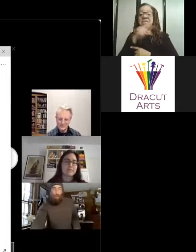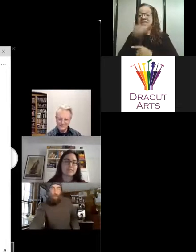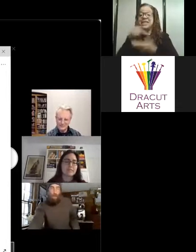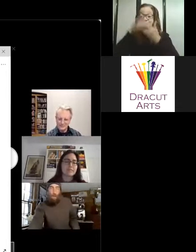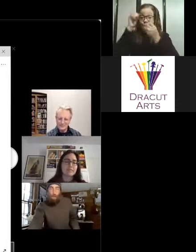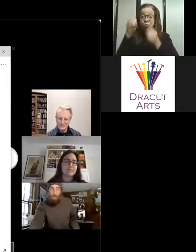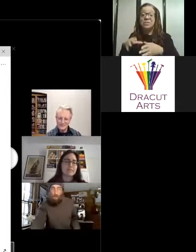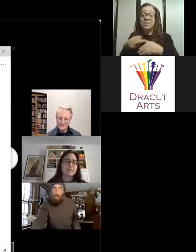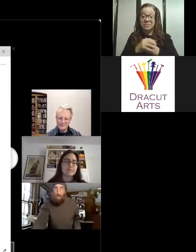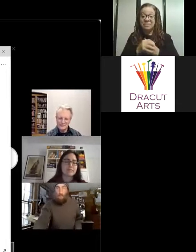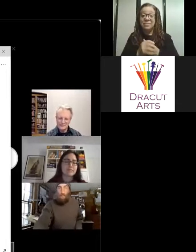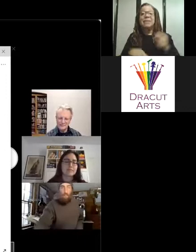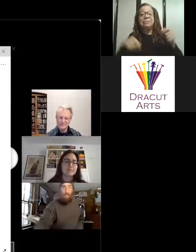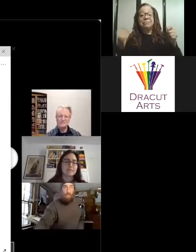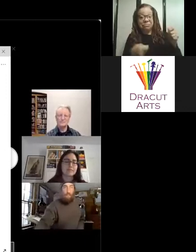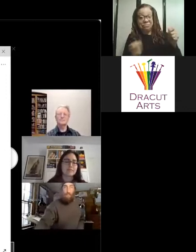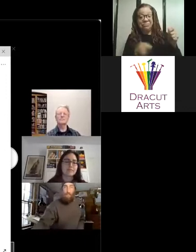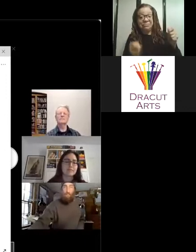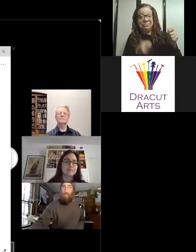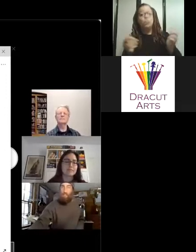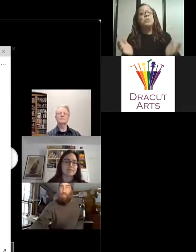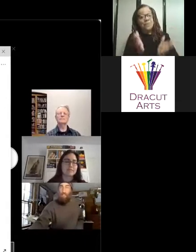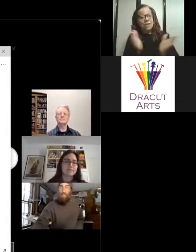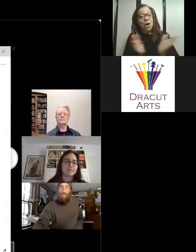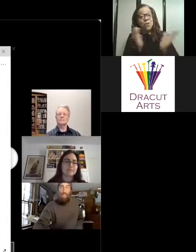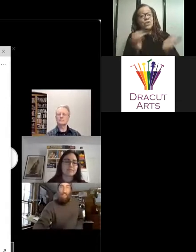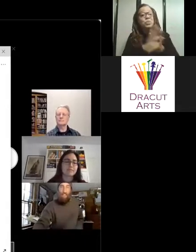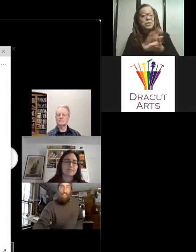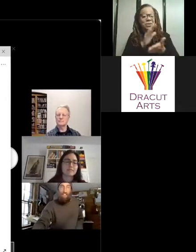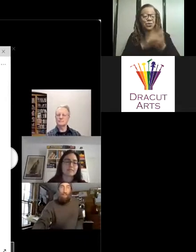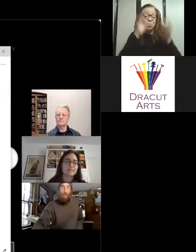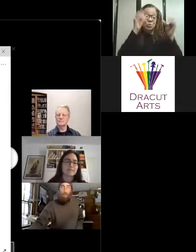Corporal punishment was very much encouraged among school teachers in 1861,